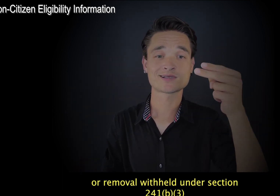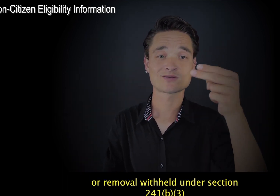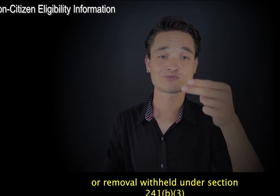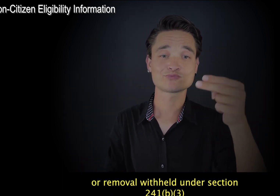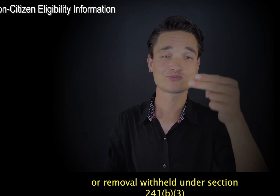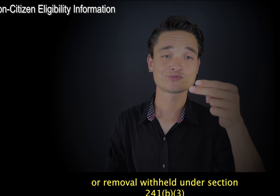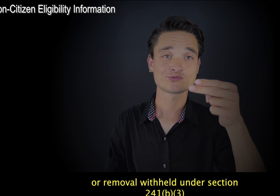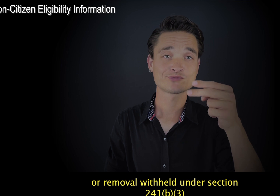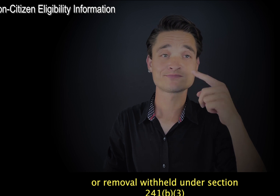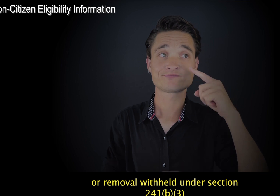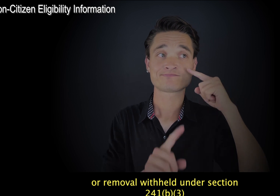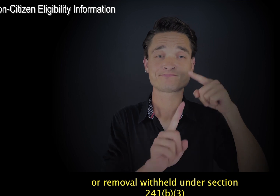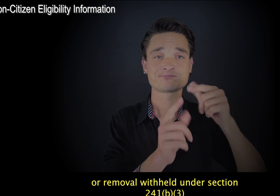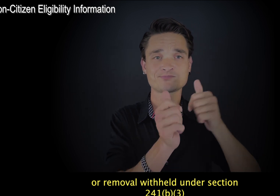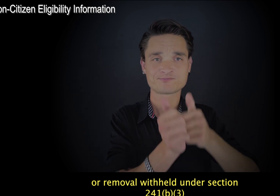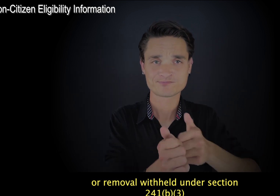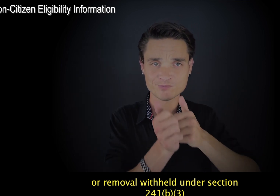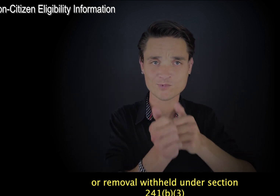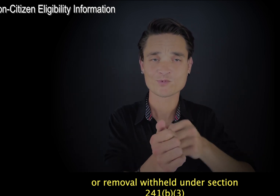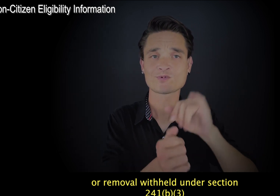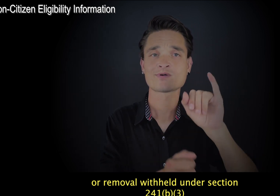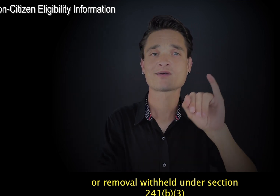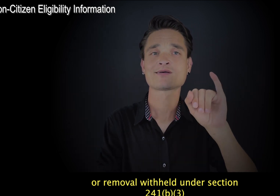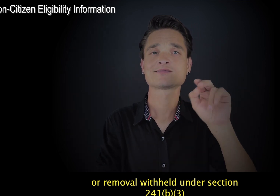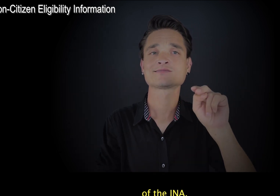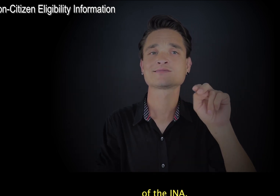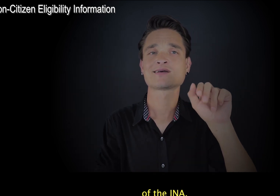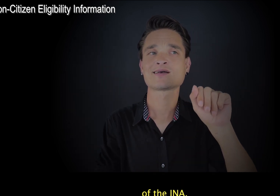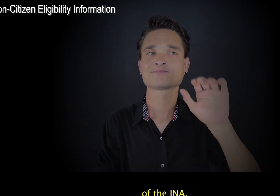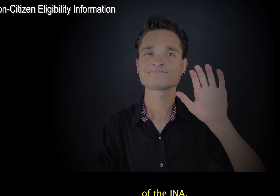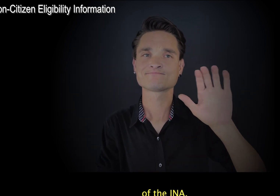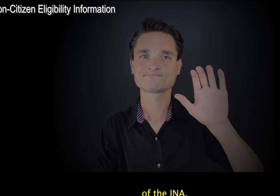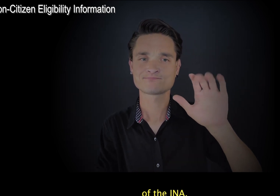or removal withheld under section 241(b)(3) of the INA,